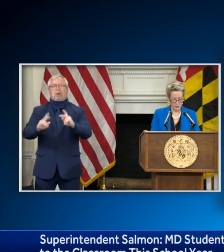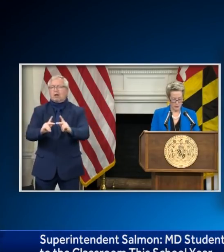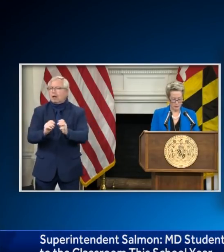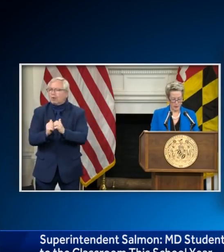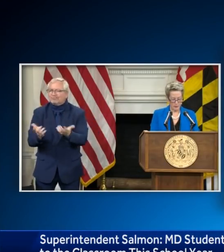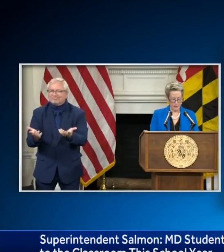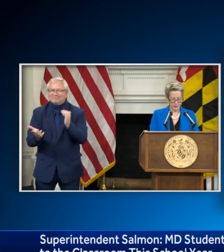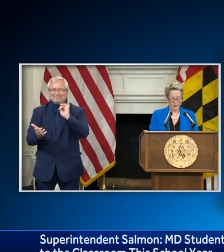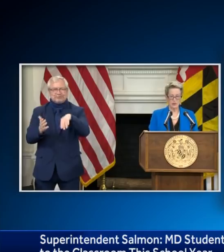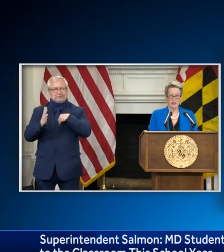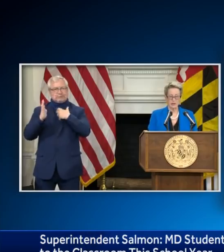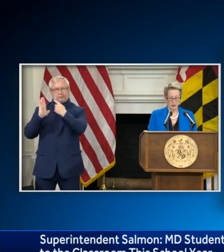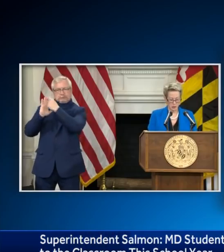IN A SAFEWAY.